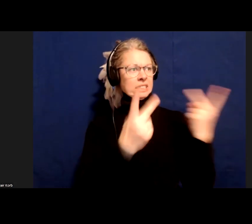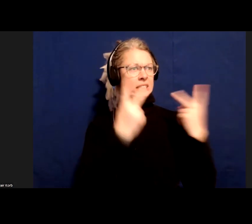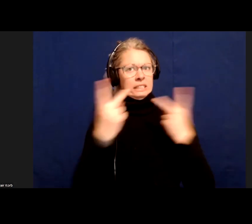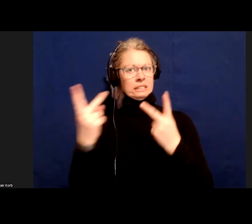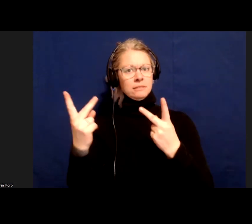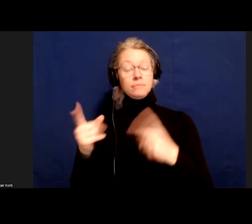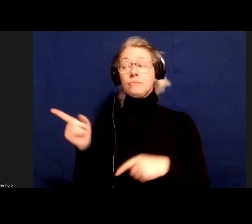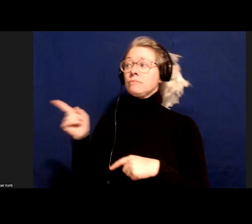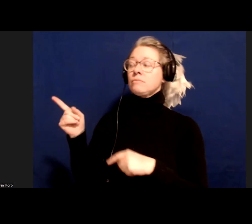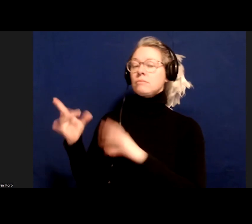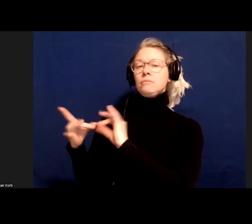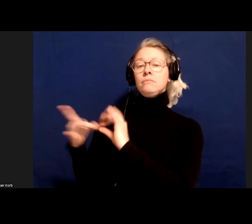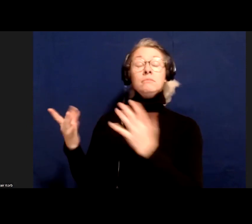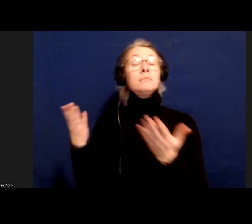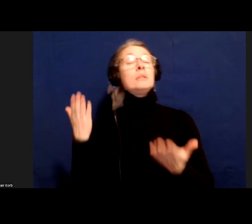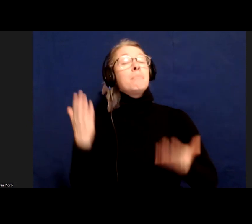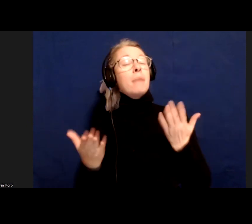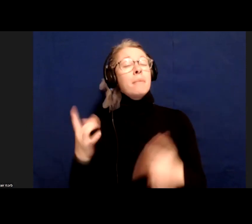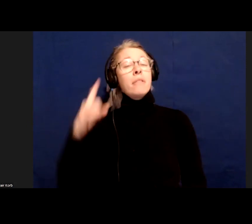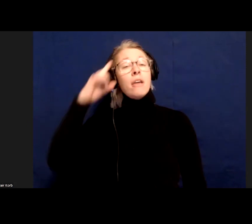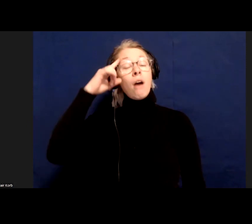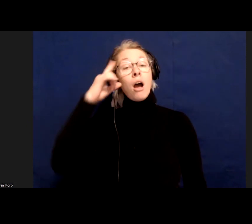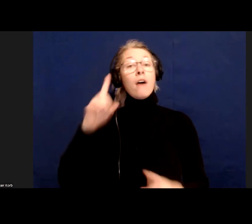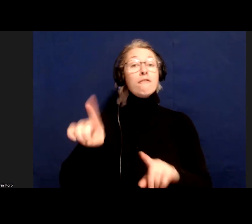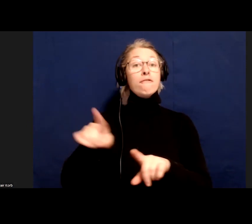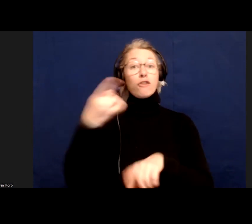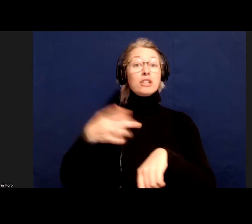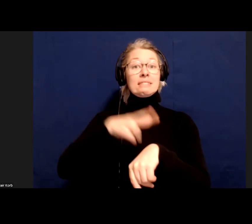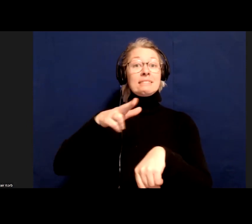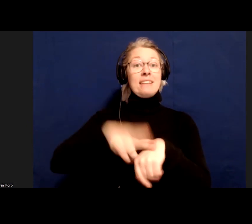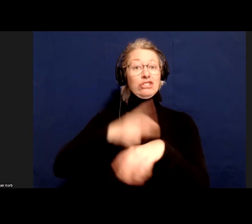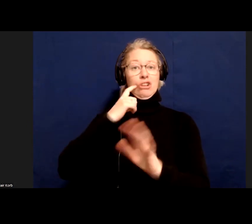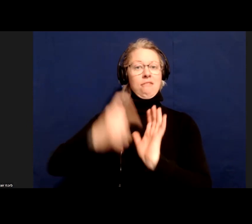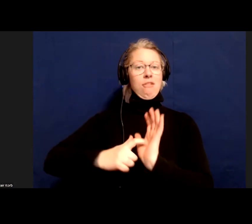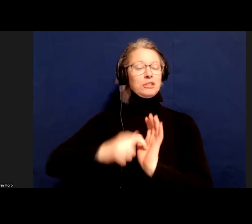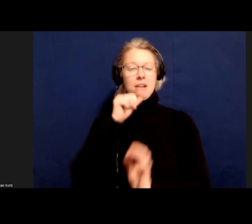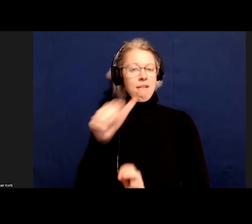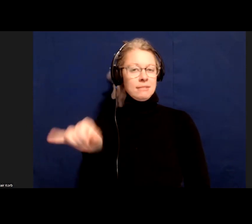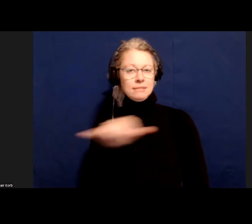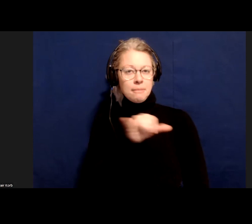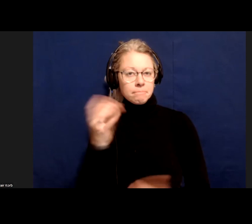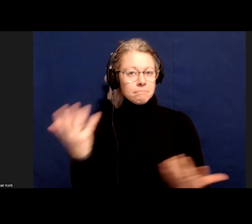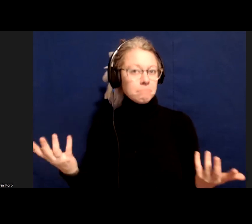the person was thinking about a First Nations acknowledgment, that that might not be necessarily